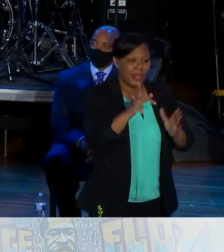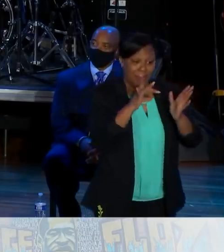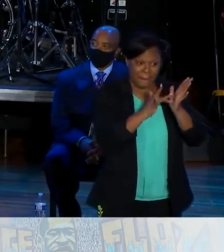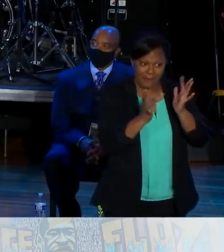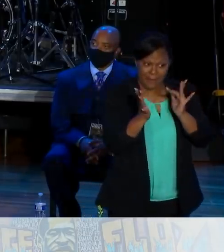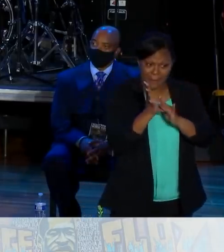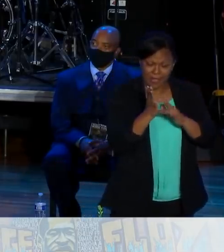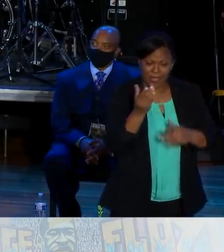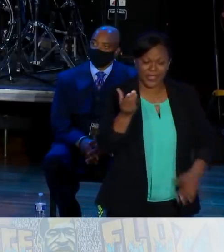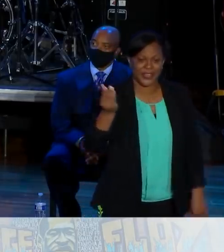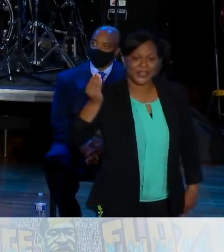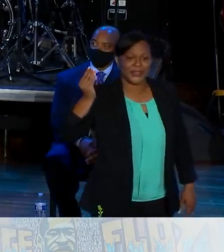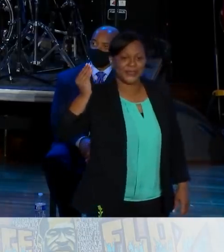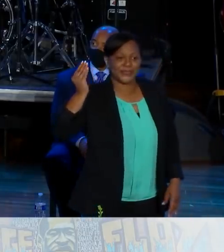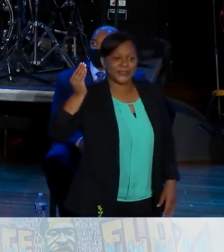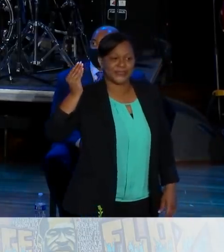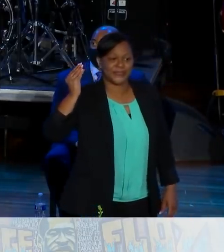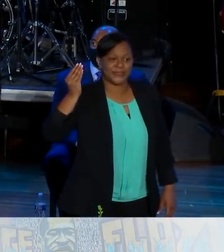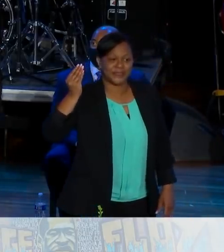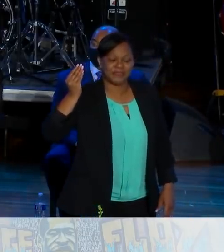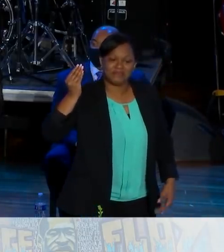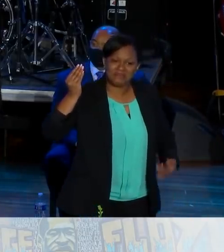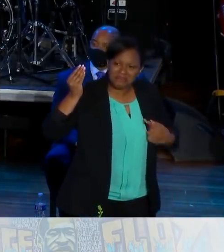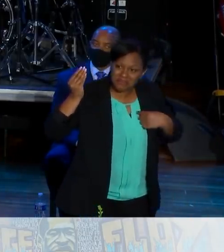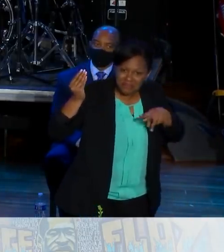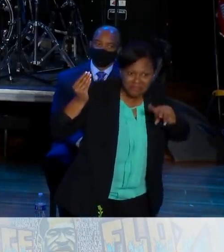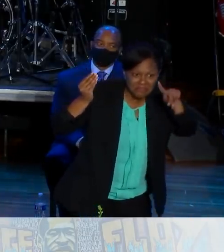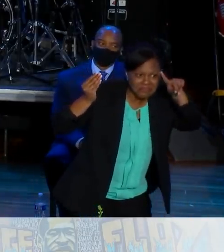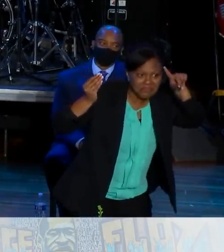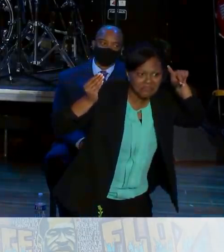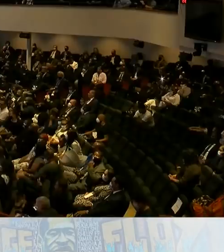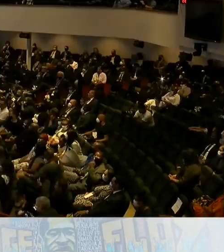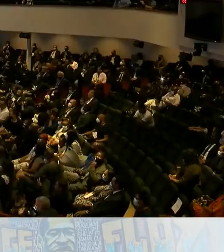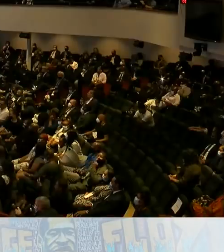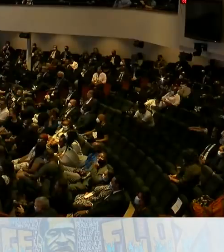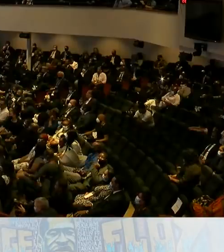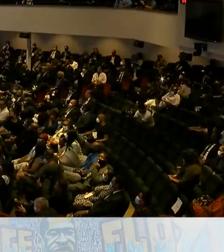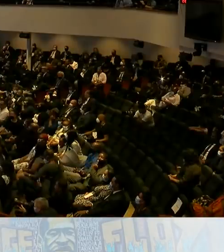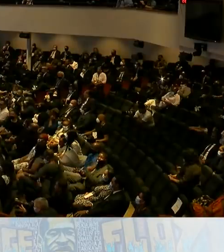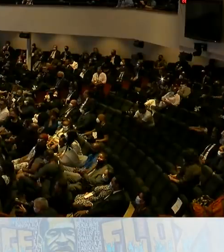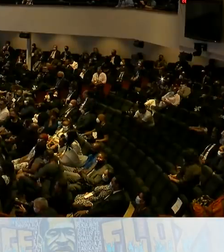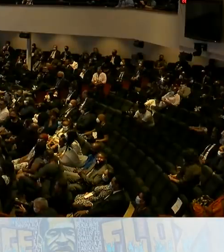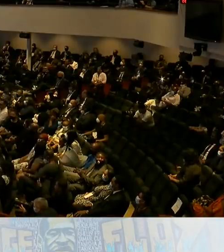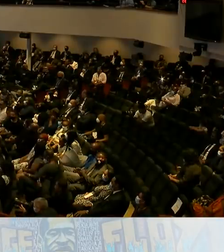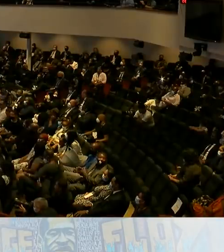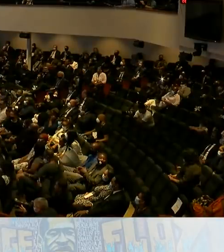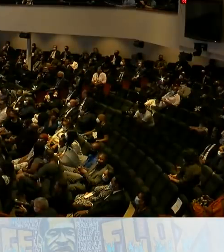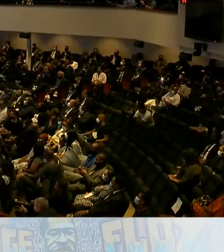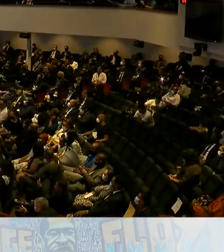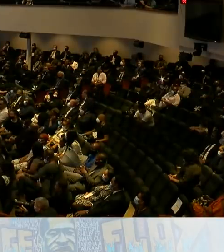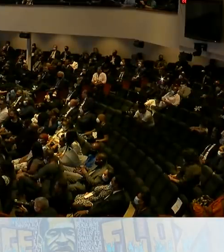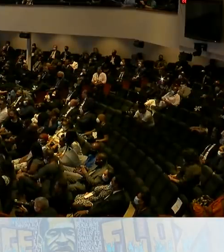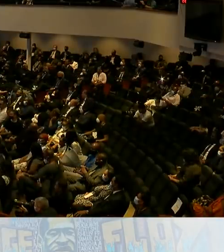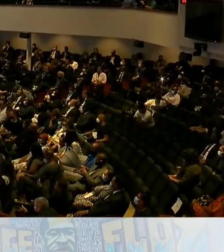HE HELD THE BIBLE IN HIS HAND. I HAVE BEEN PREACHING SINCE I WAS A LITTLE BOY.